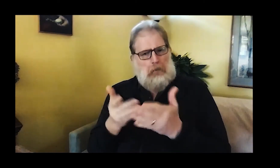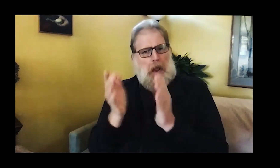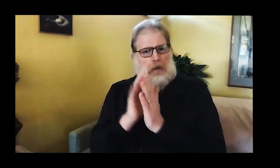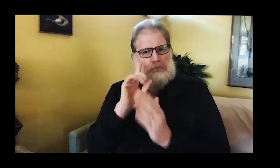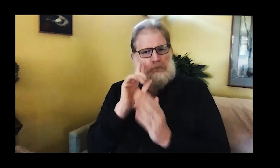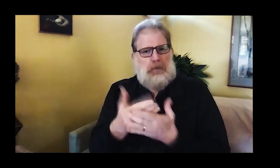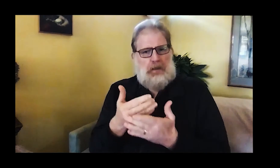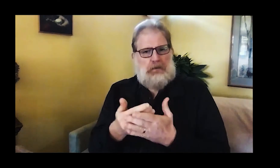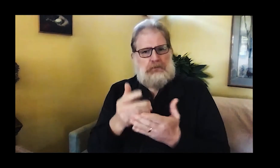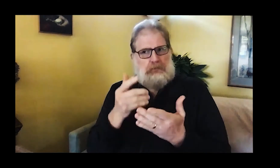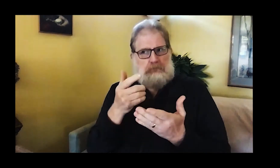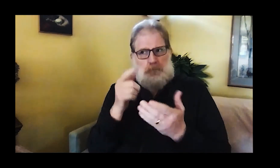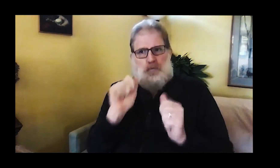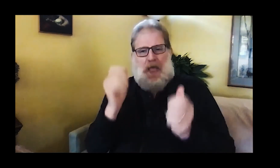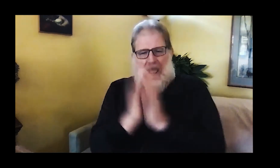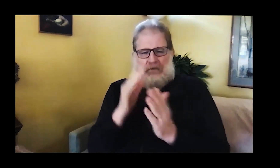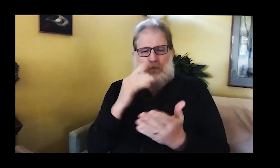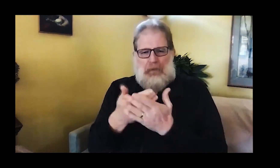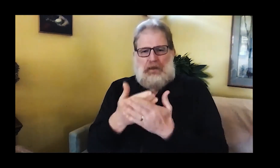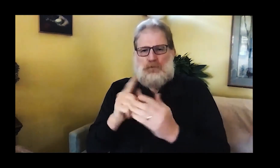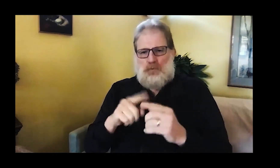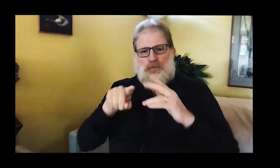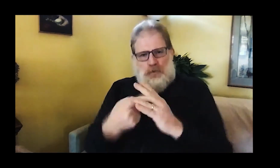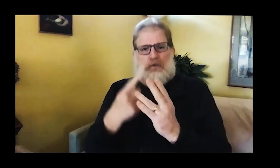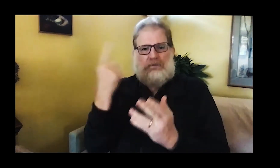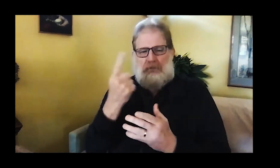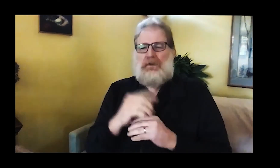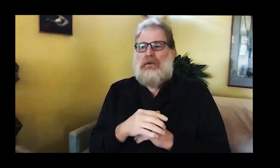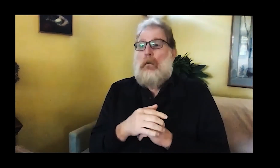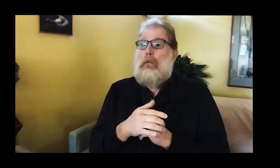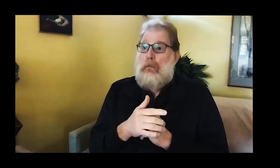and I thought we might be able to ask for money. So we went ahead and did that and we could start